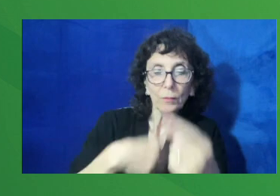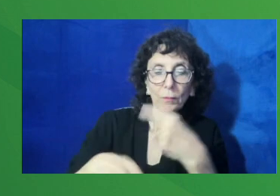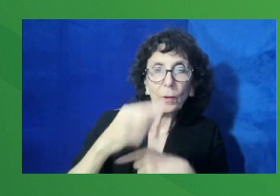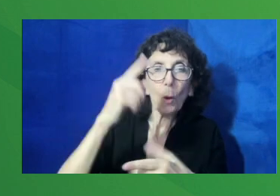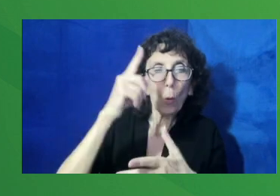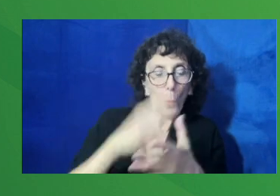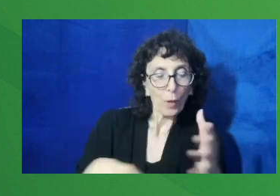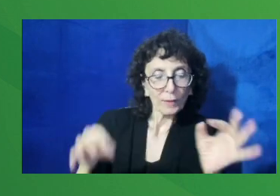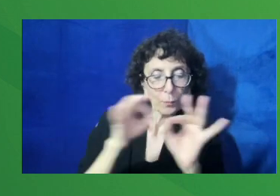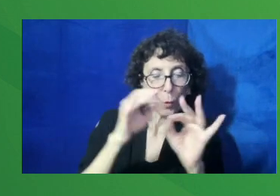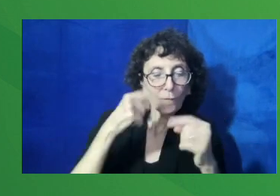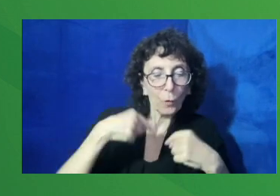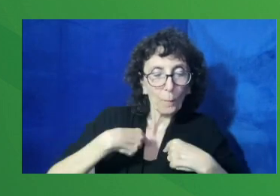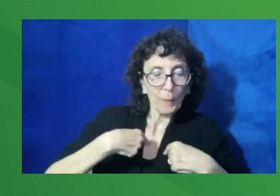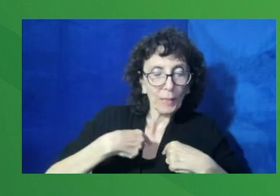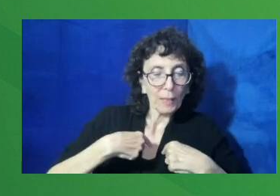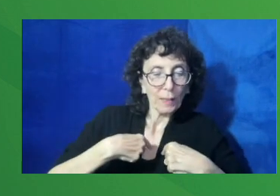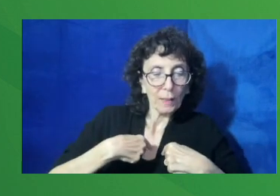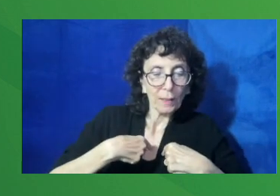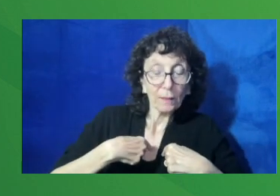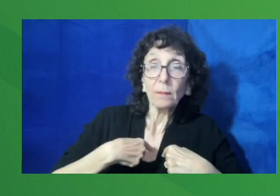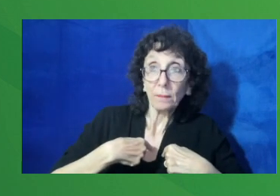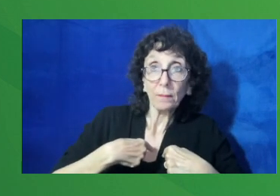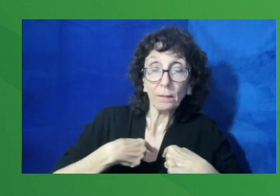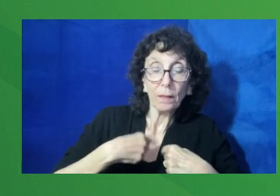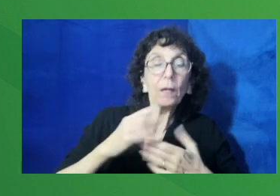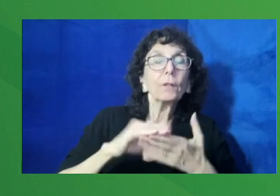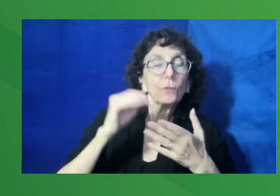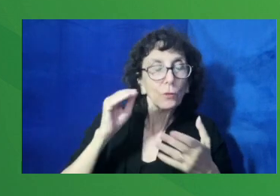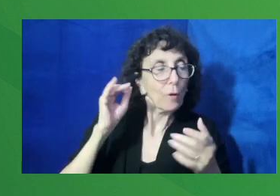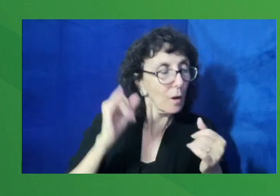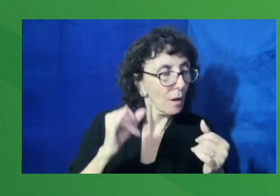in a broad sense? And then when the students learn what was important to each other,